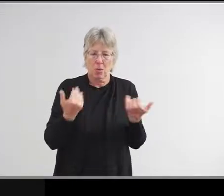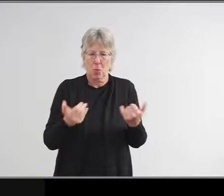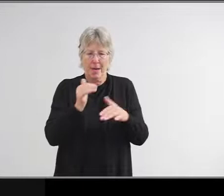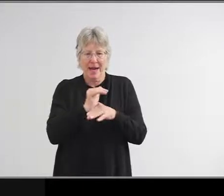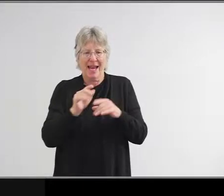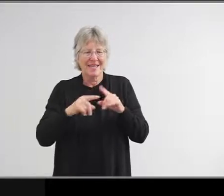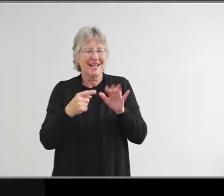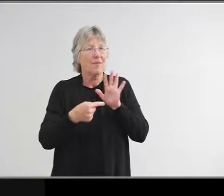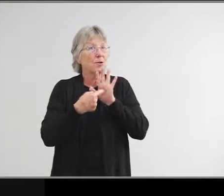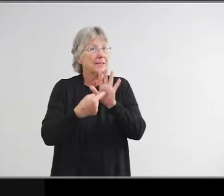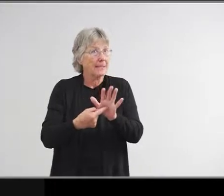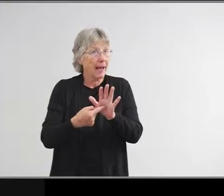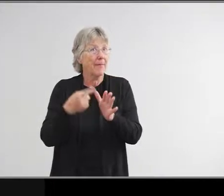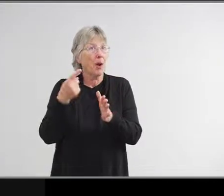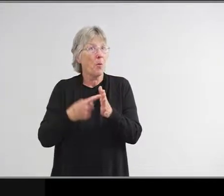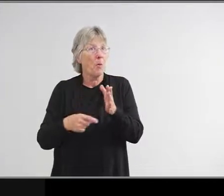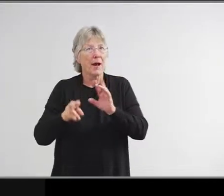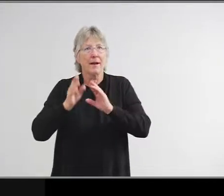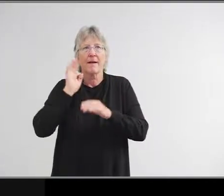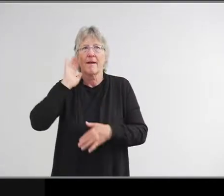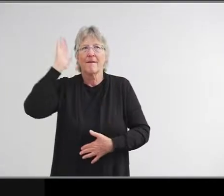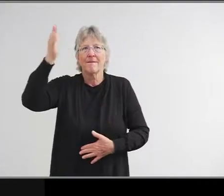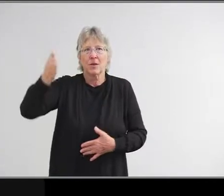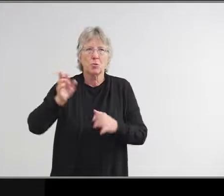future ready librarian programs look like.